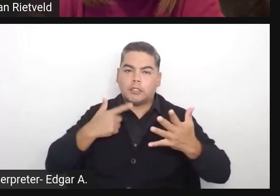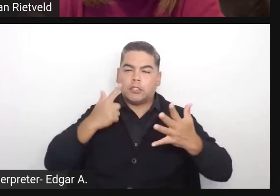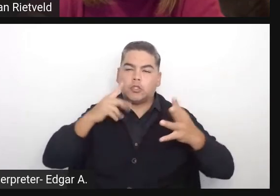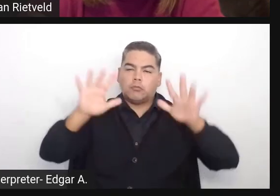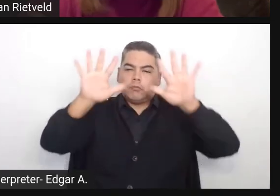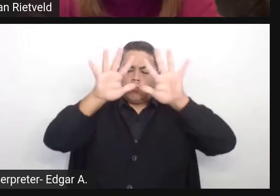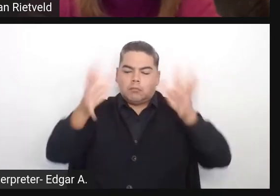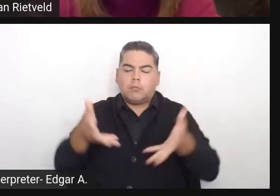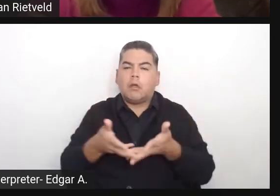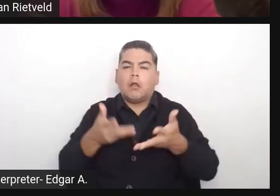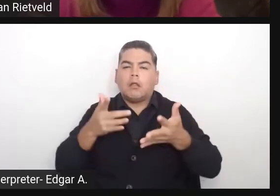To lay out what?